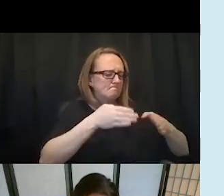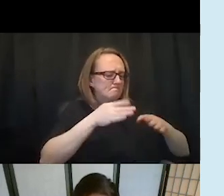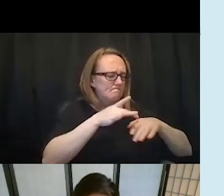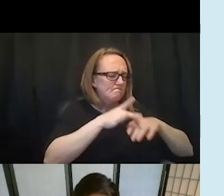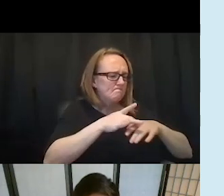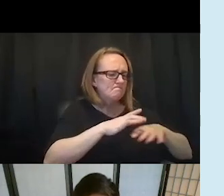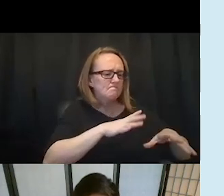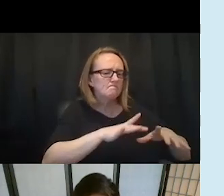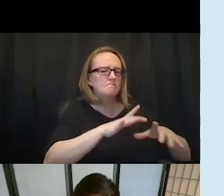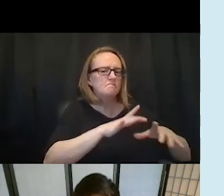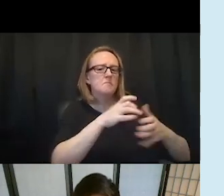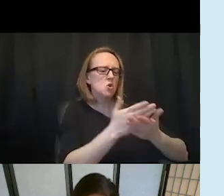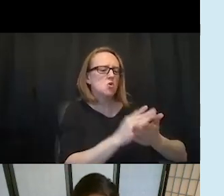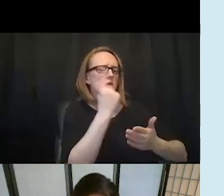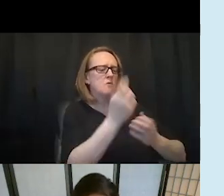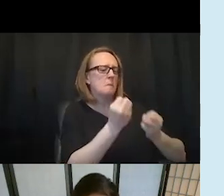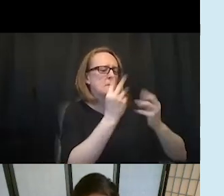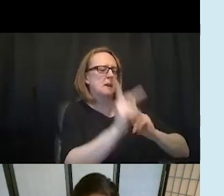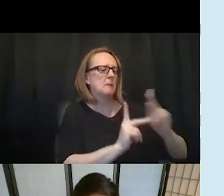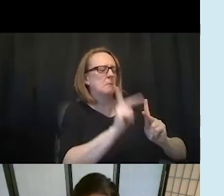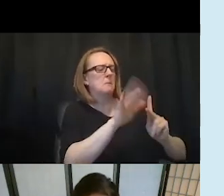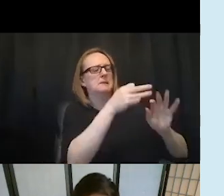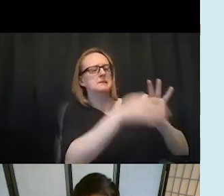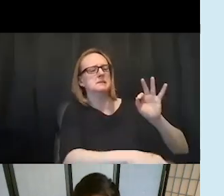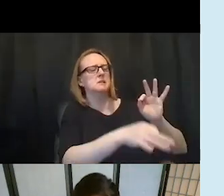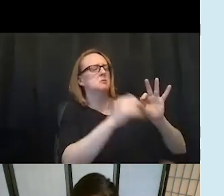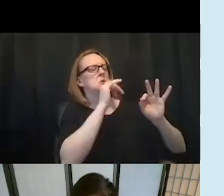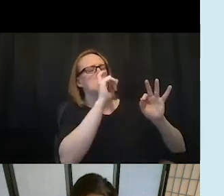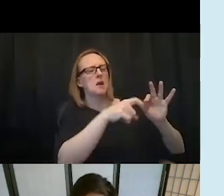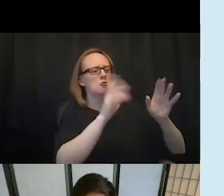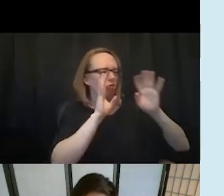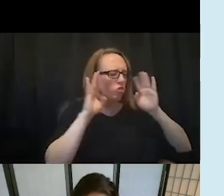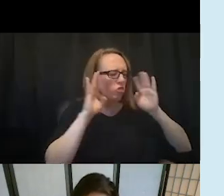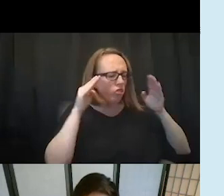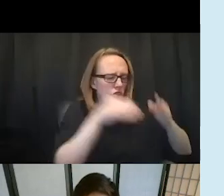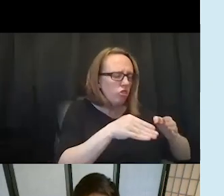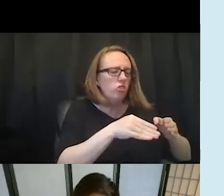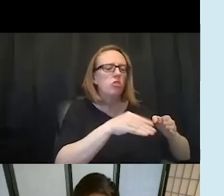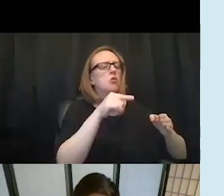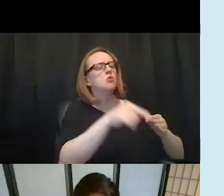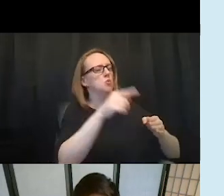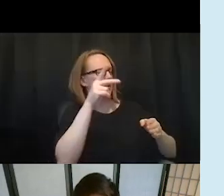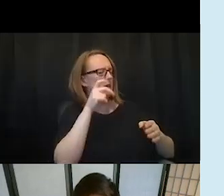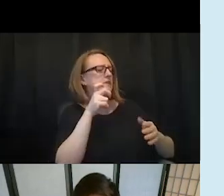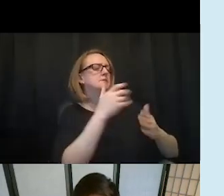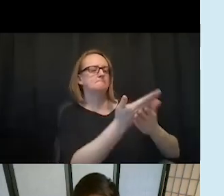were a simple task requiring only half your attention. You listen and cook and listen.